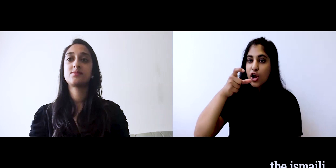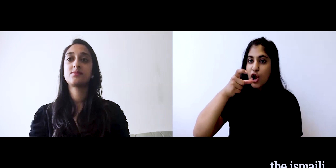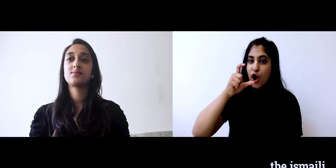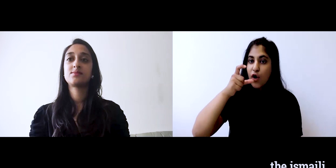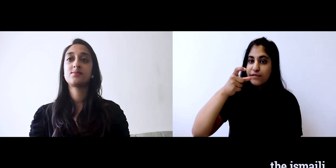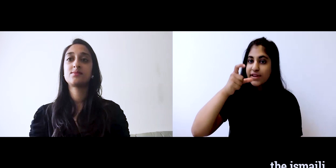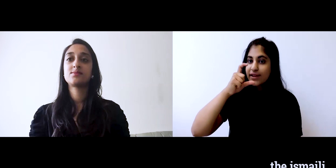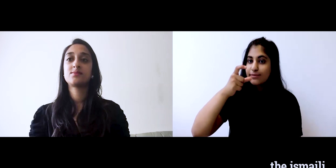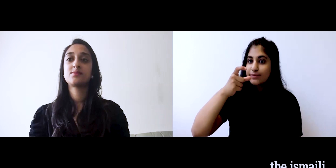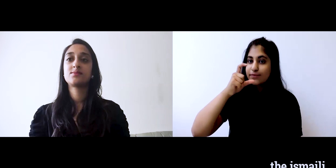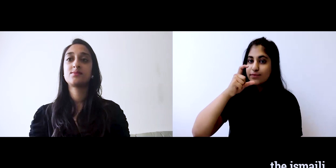Coffee